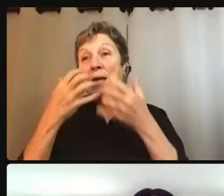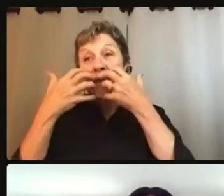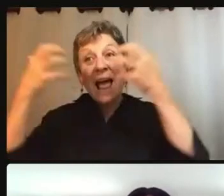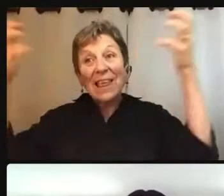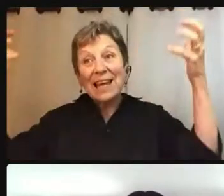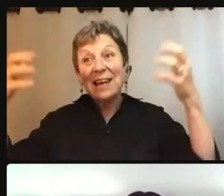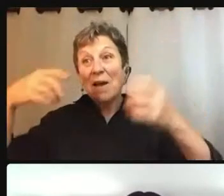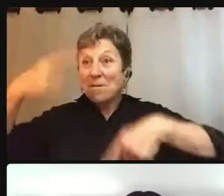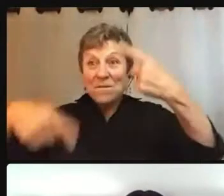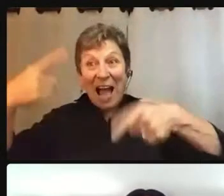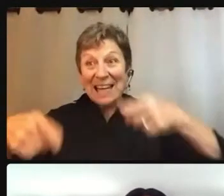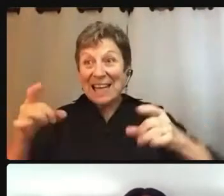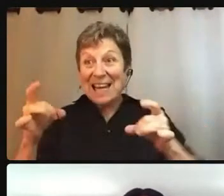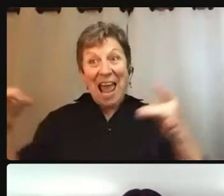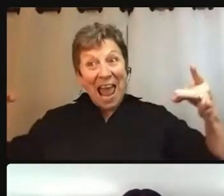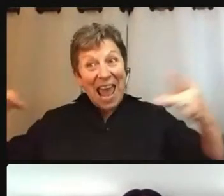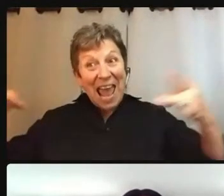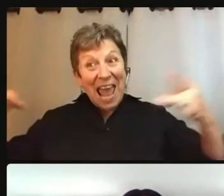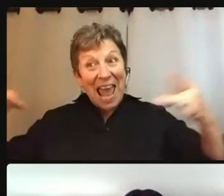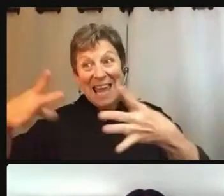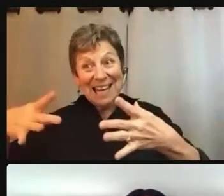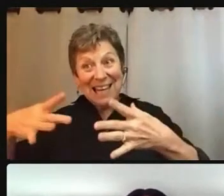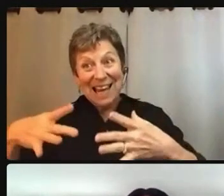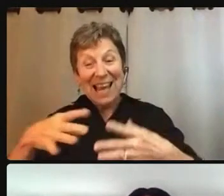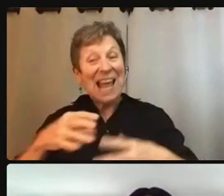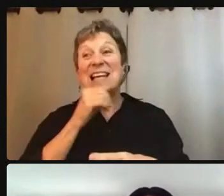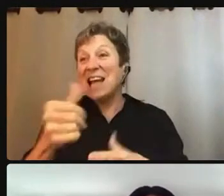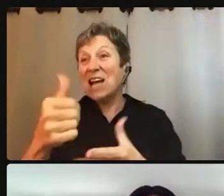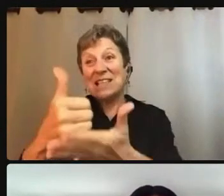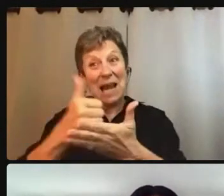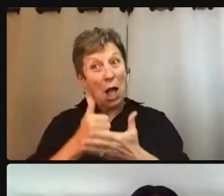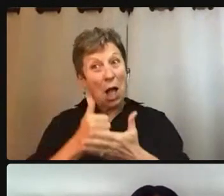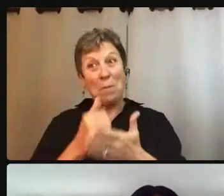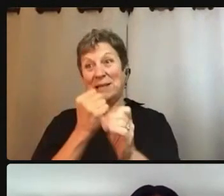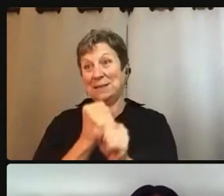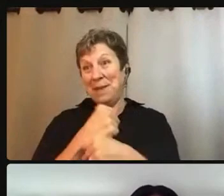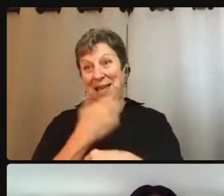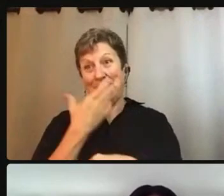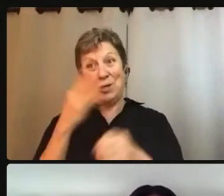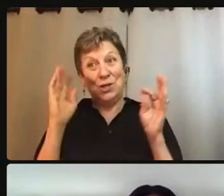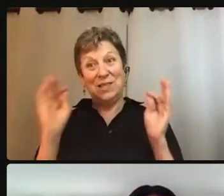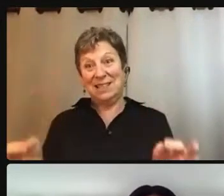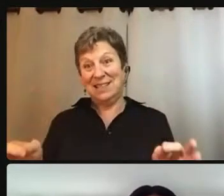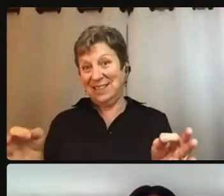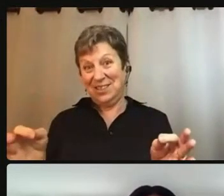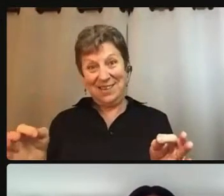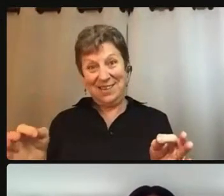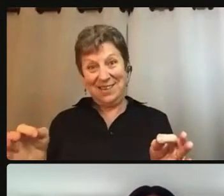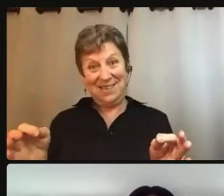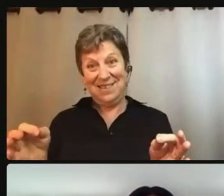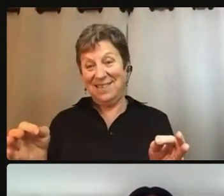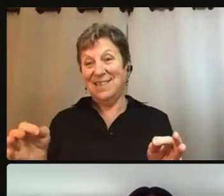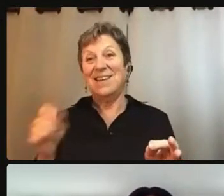FACTS TO DRIVE OUR DECISION MAKING. OK.